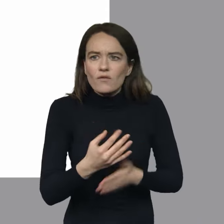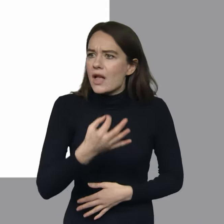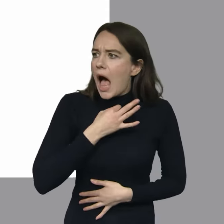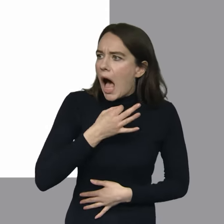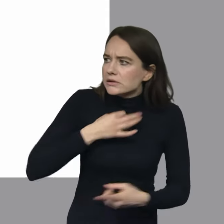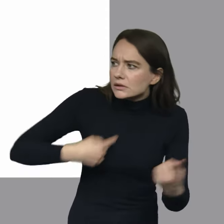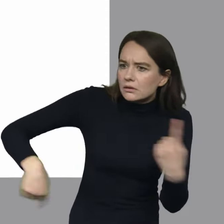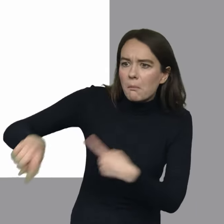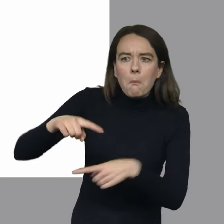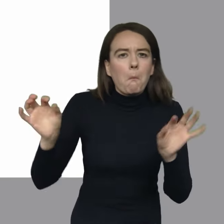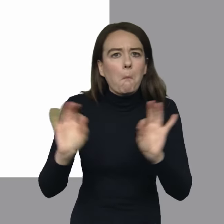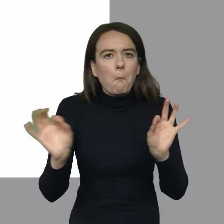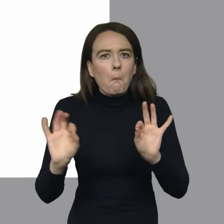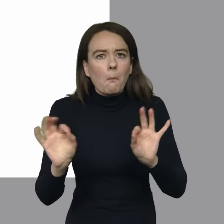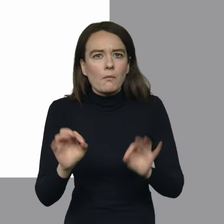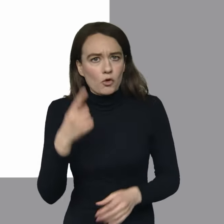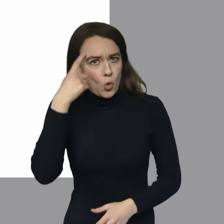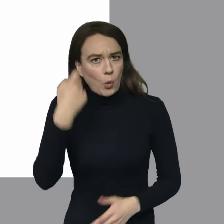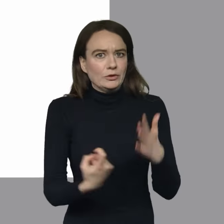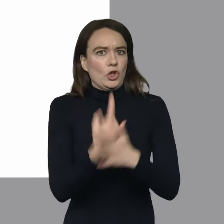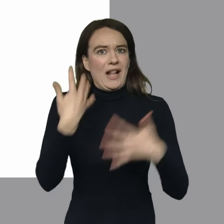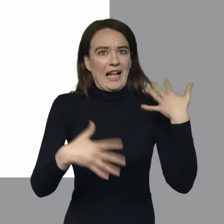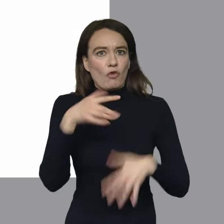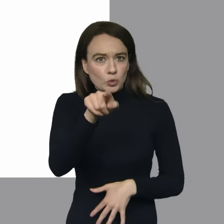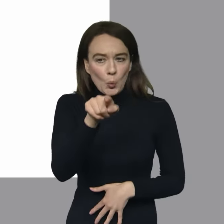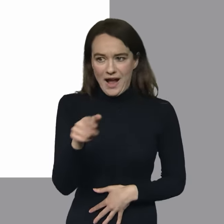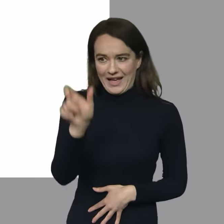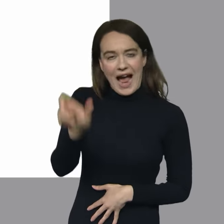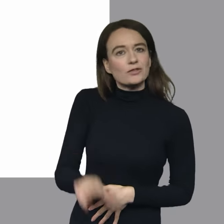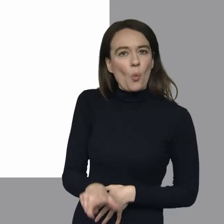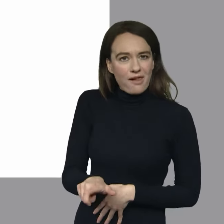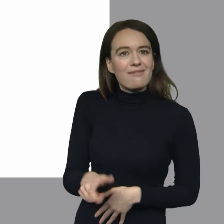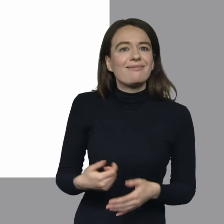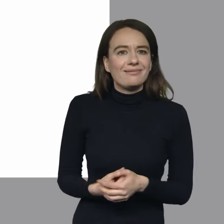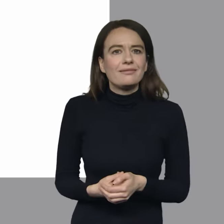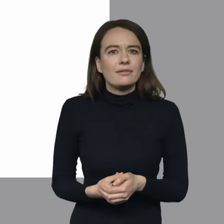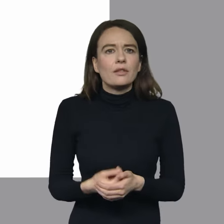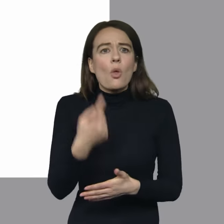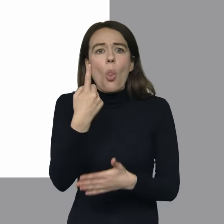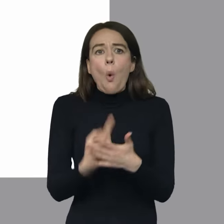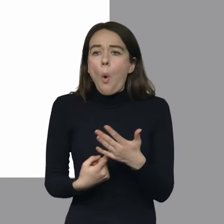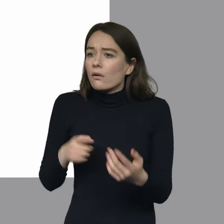that could cause injury to you or the casualty only approach if it is safe to do so.